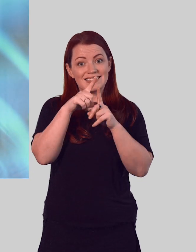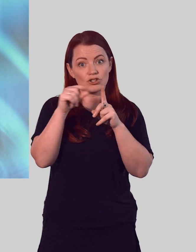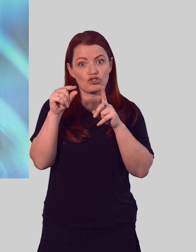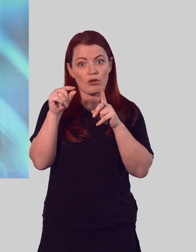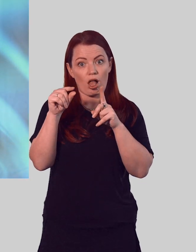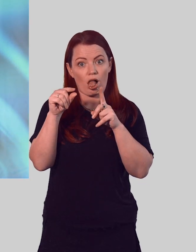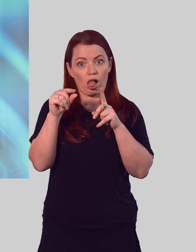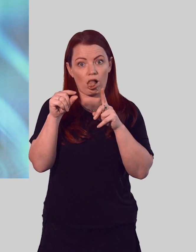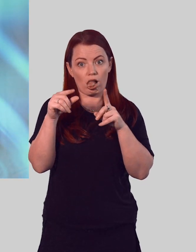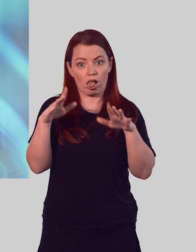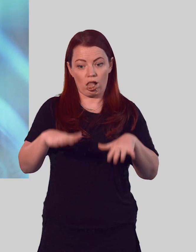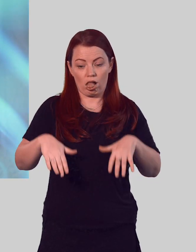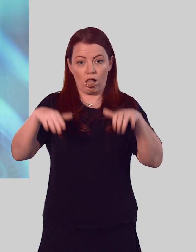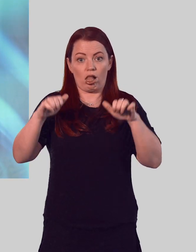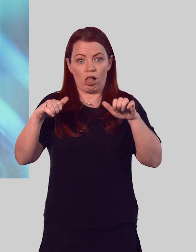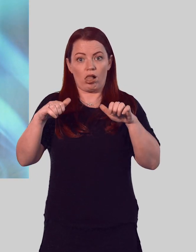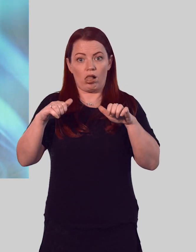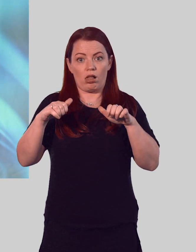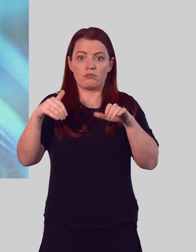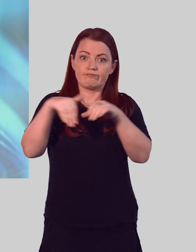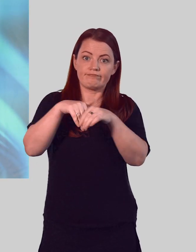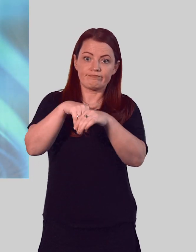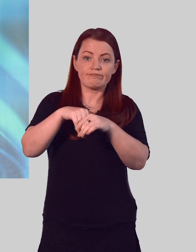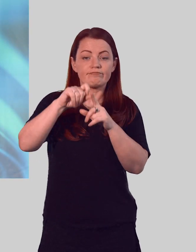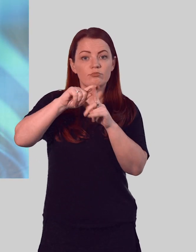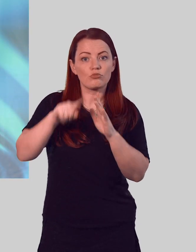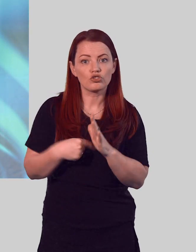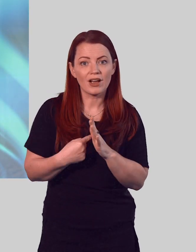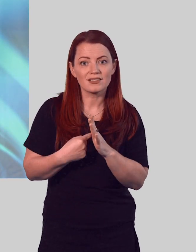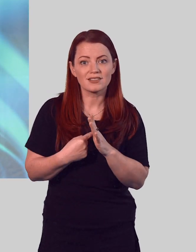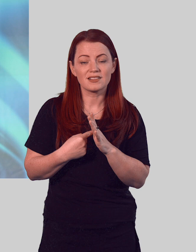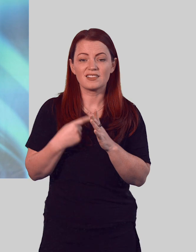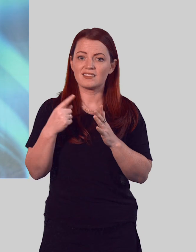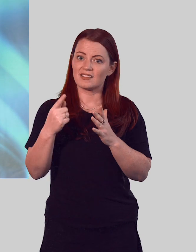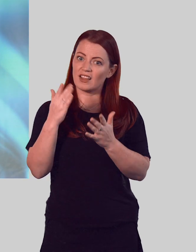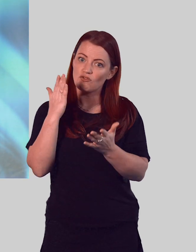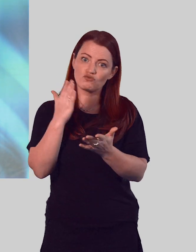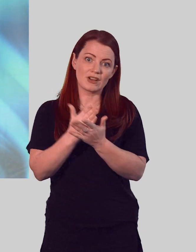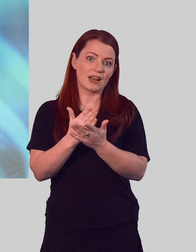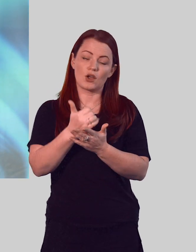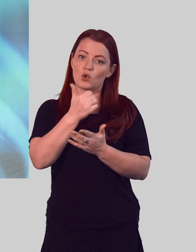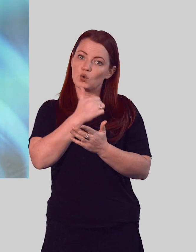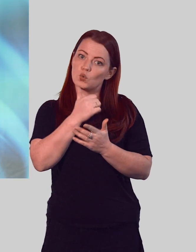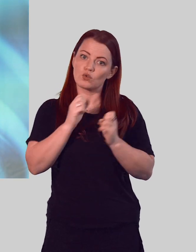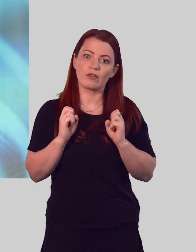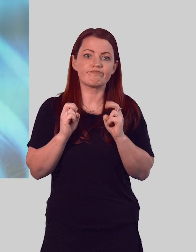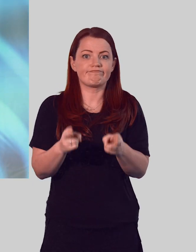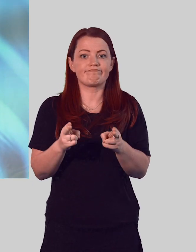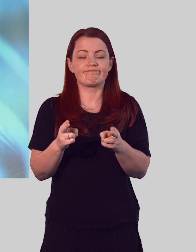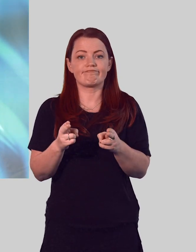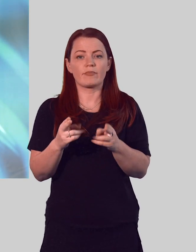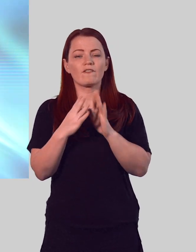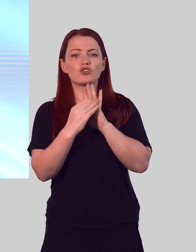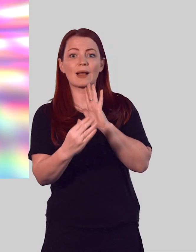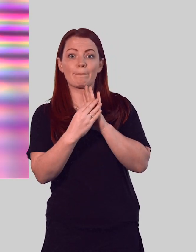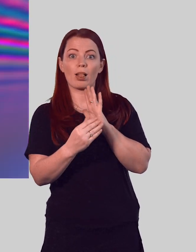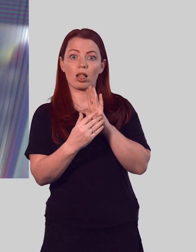and the digital media used really embraced the form of the piece, for example the piece was in English and Russian